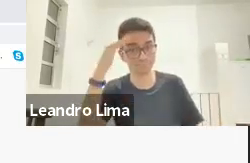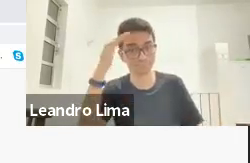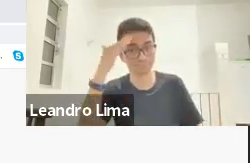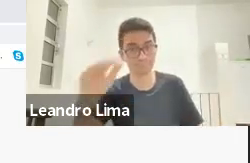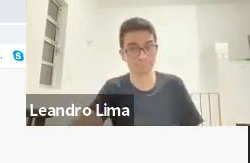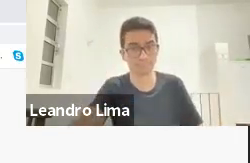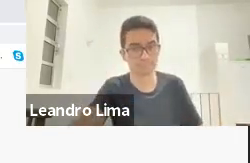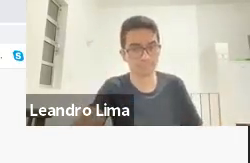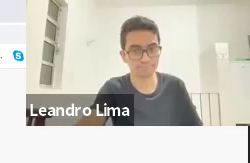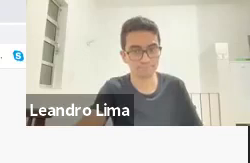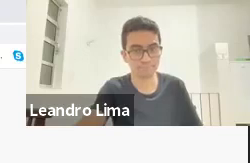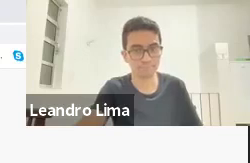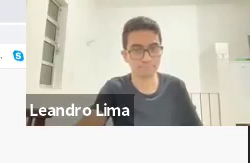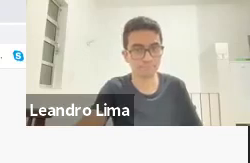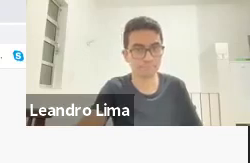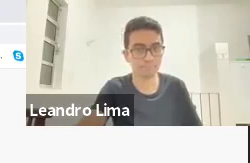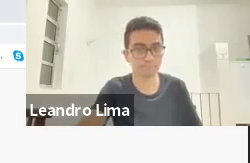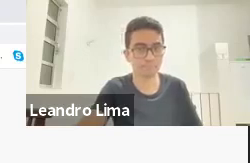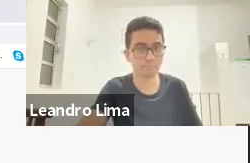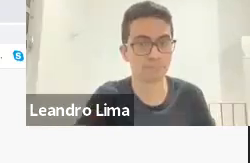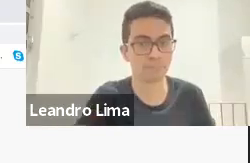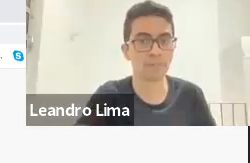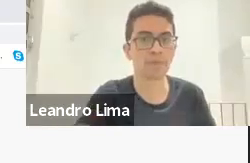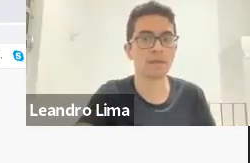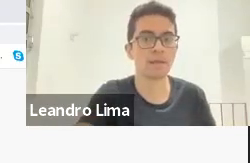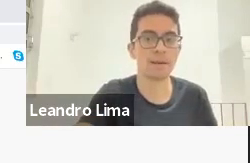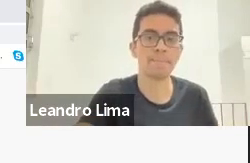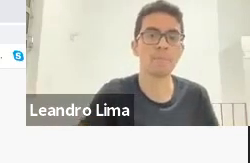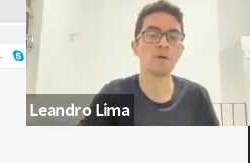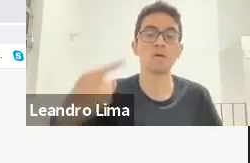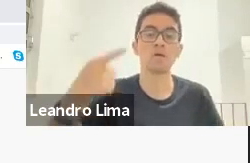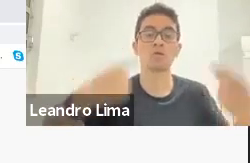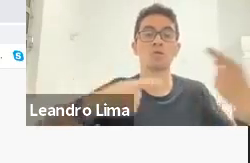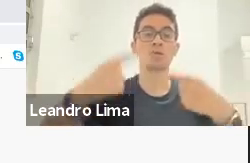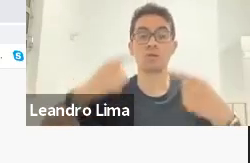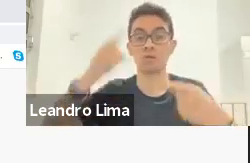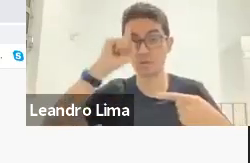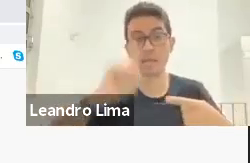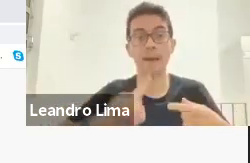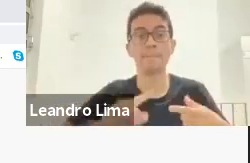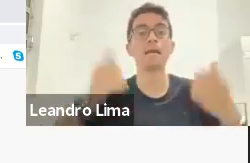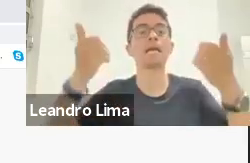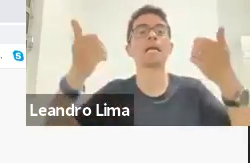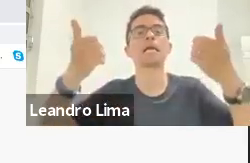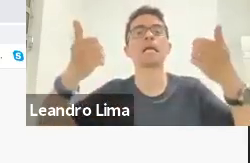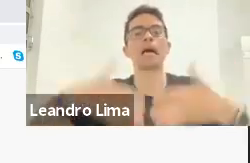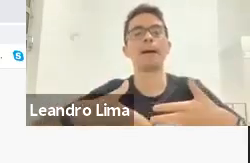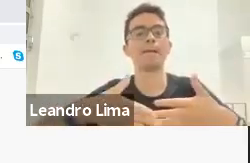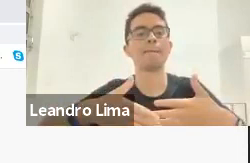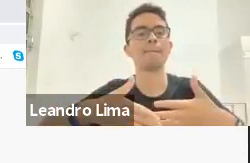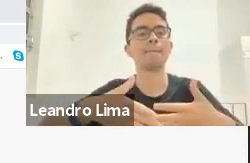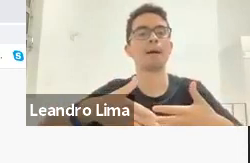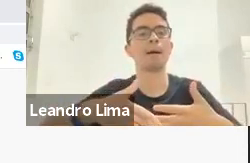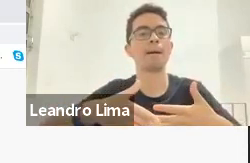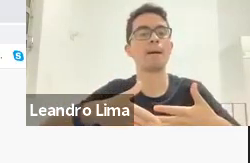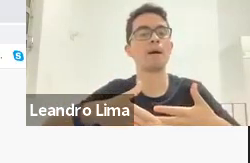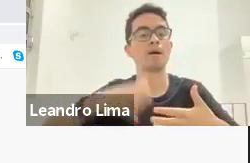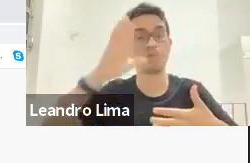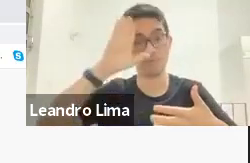Again, you can't you can't discuss things if you don't listen to each other. and I think that that's. t's a fundamental problem we have t's a fundamental problem we have here the United States that people, people over here